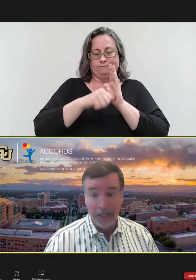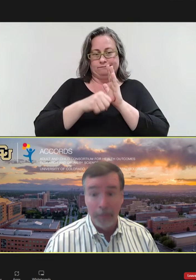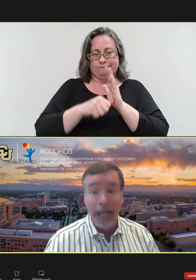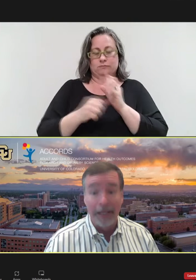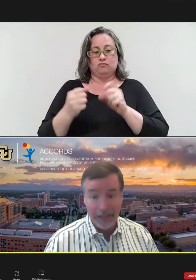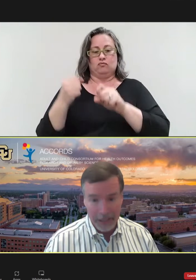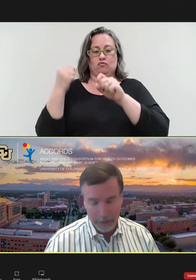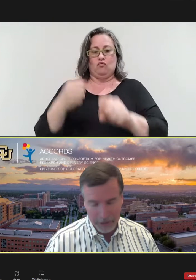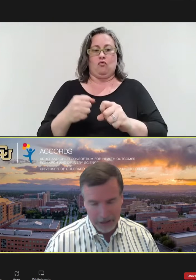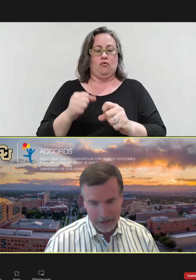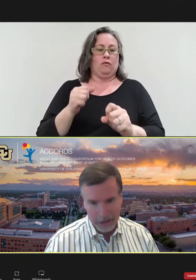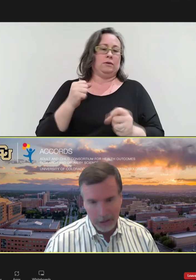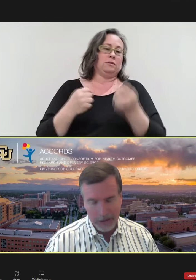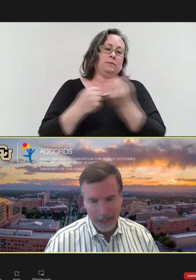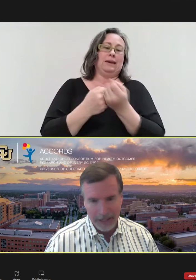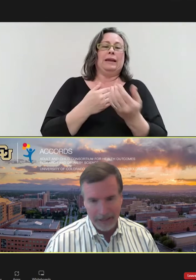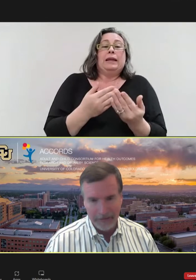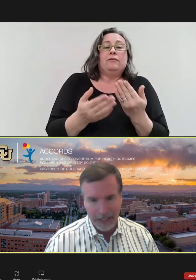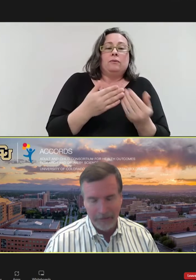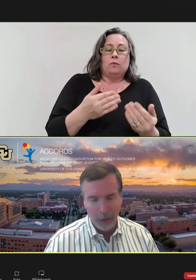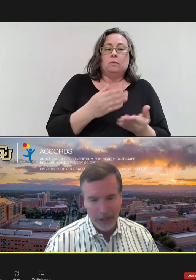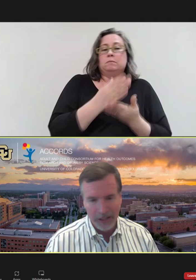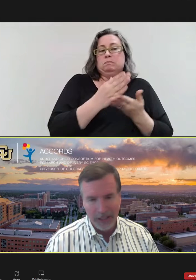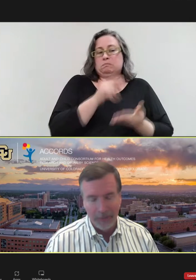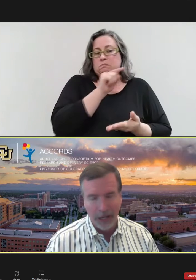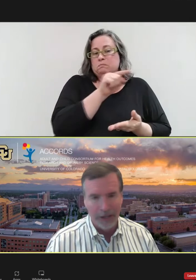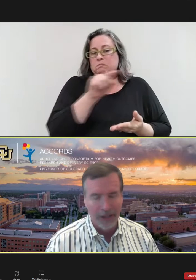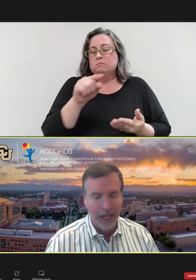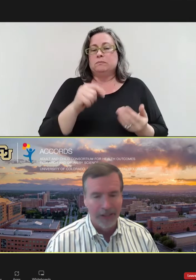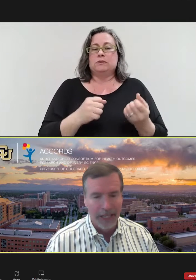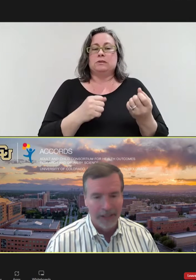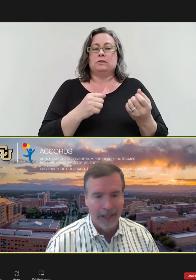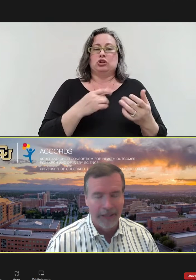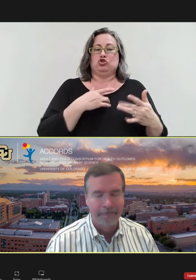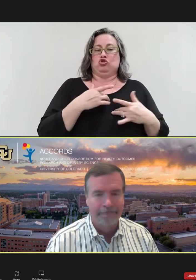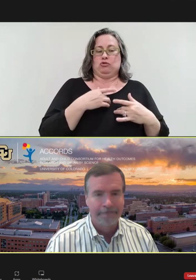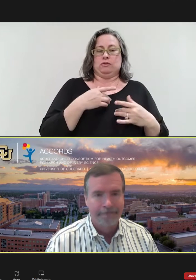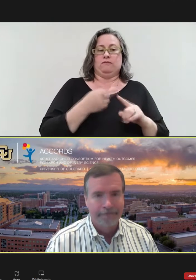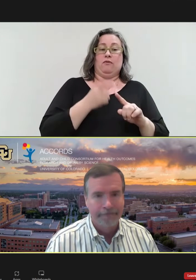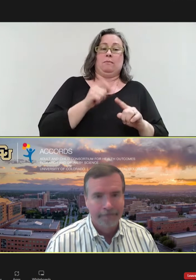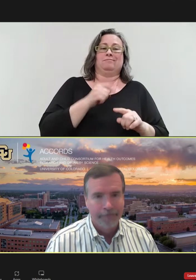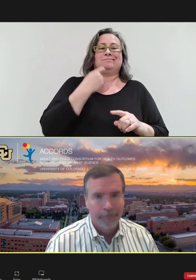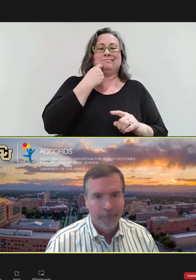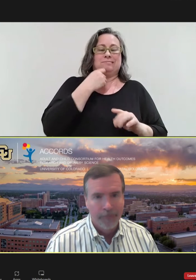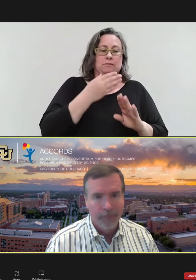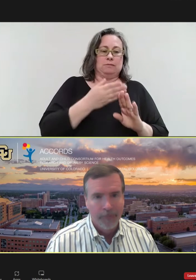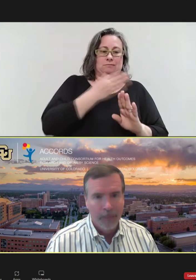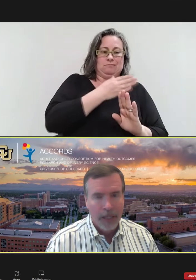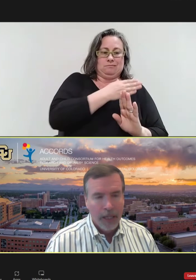despite some of the concerns that I -- that I have voiced in the prior slides. Next slide.